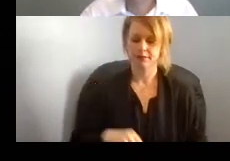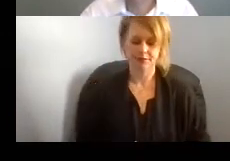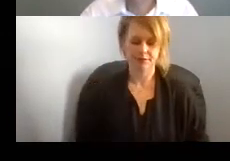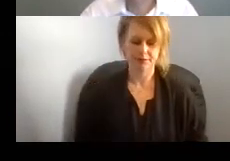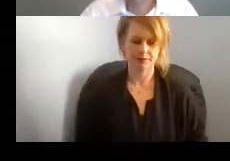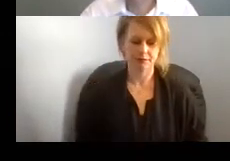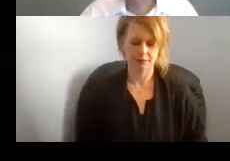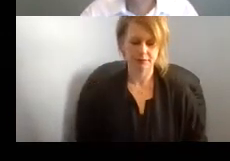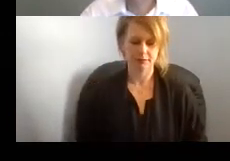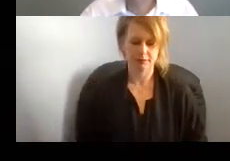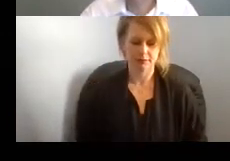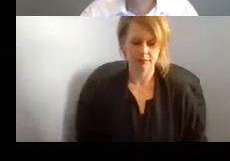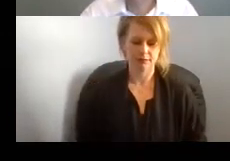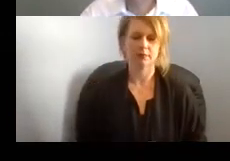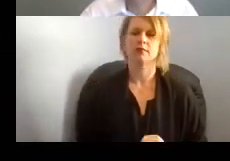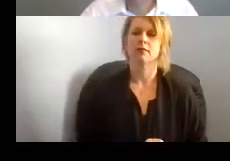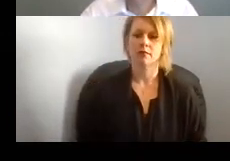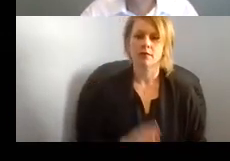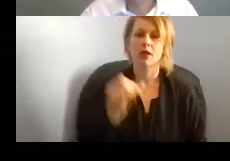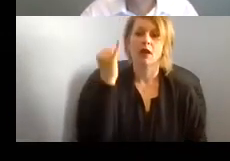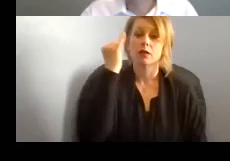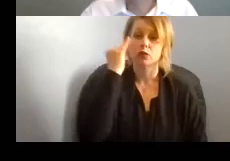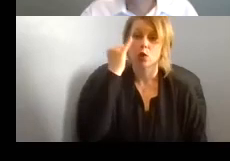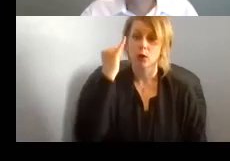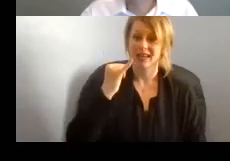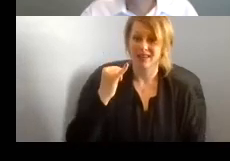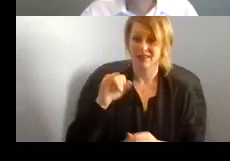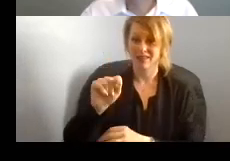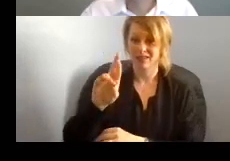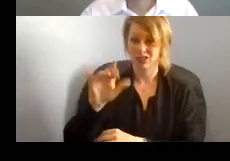ability to develop coping skills when experiencing triggers?